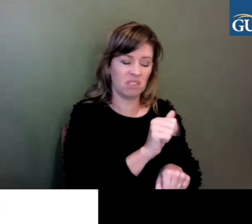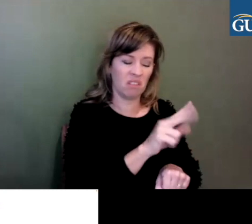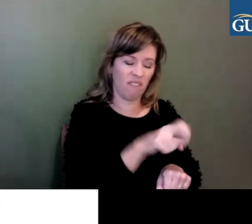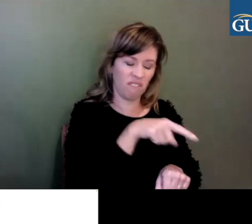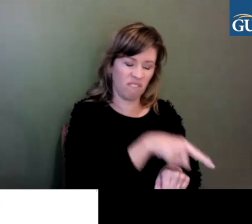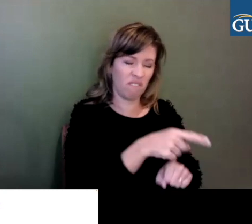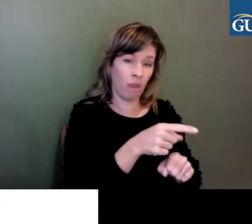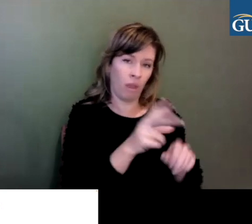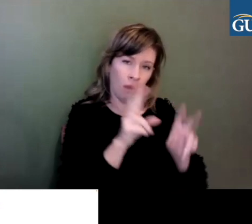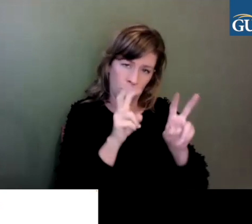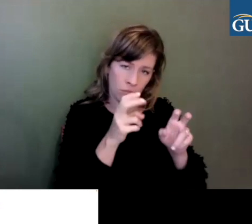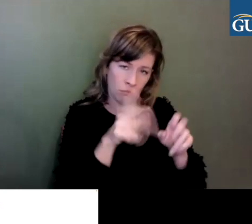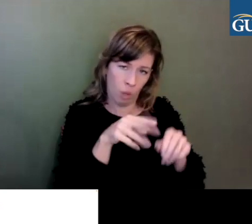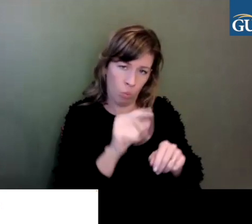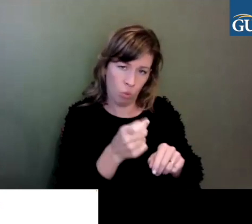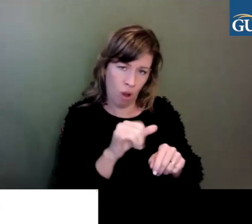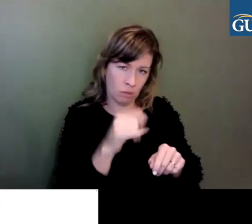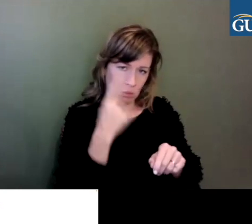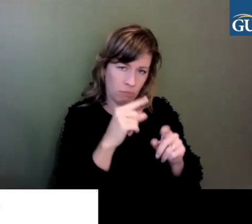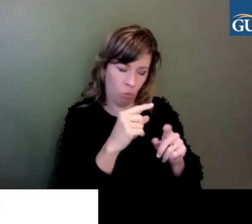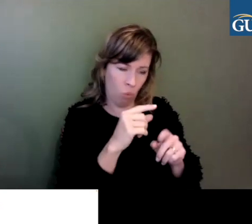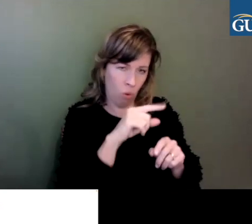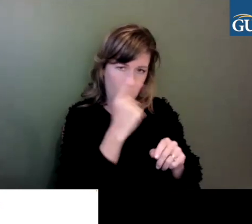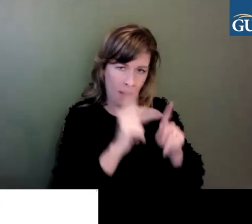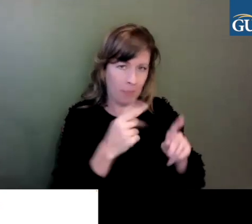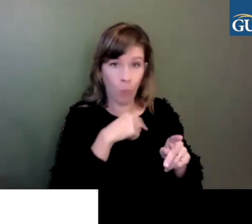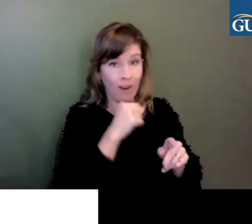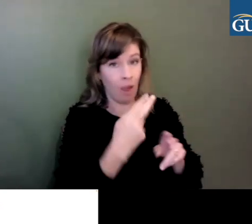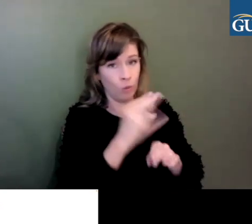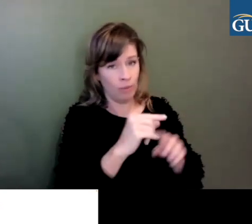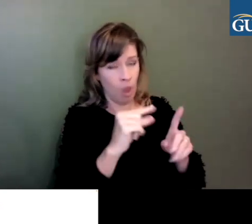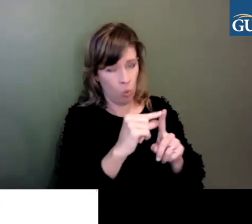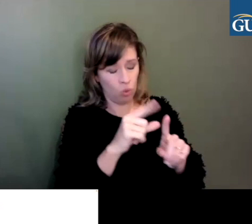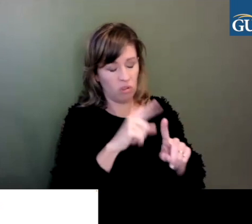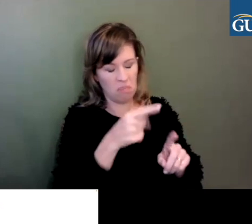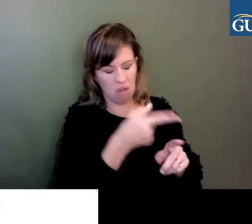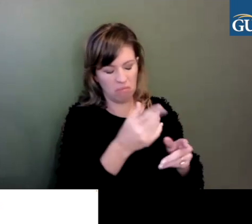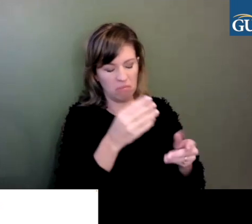part. We didn't ask about other categories. But as the census continued to go on, we added new categories, took